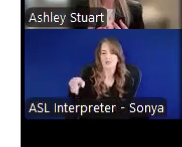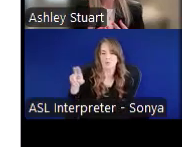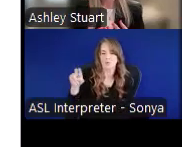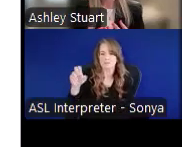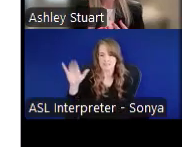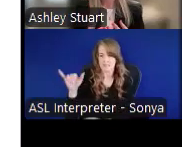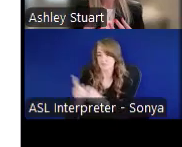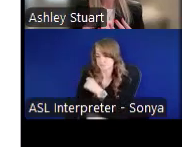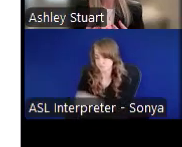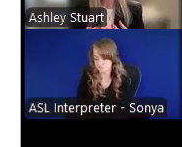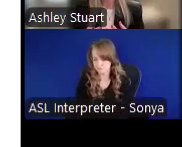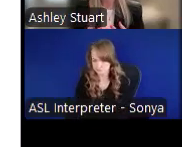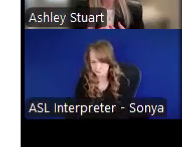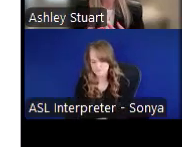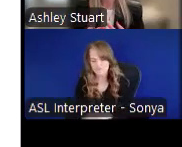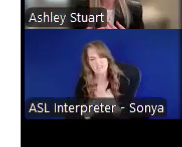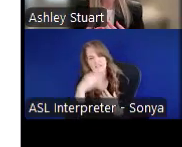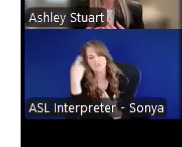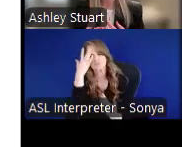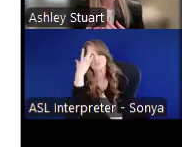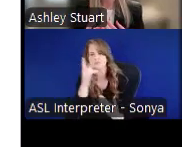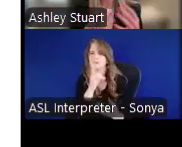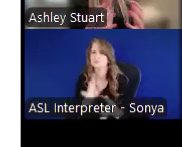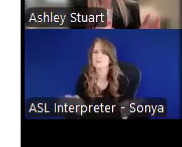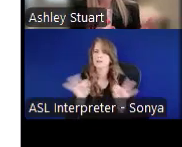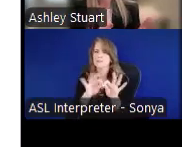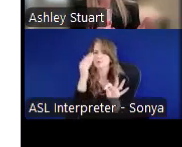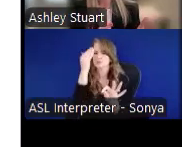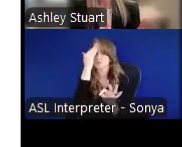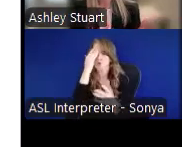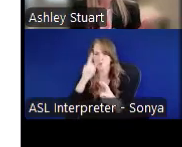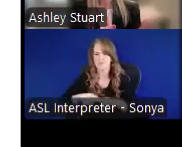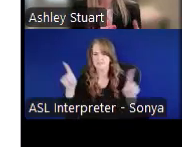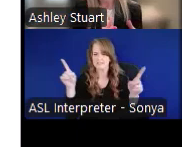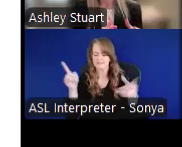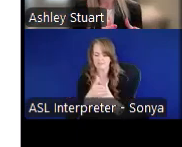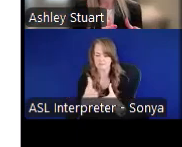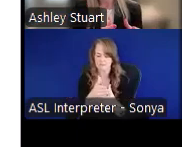know the difference between when we have behavior in toddlers